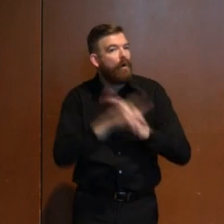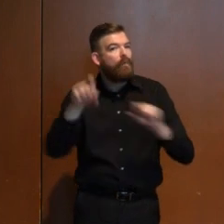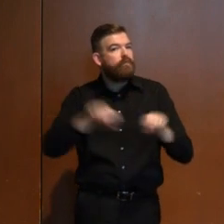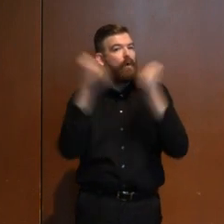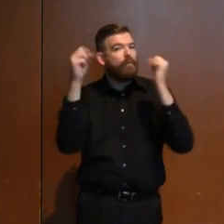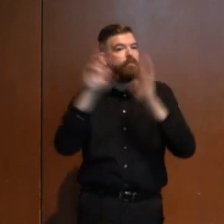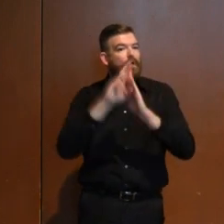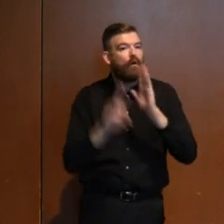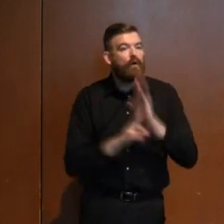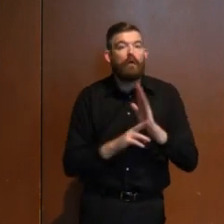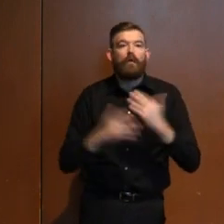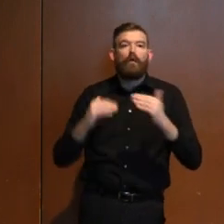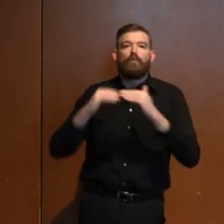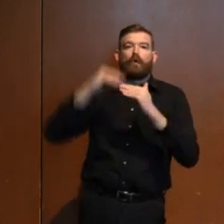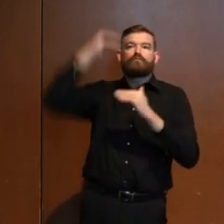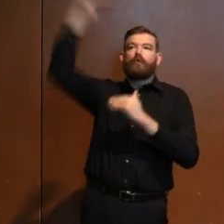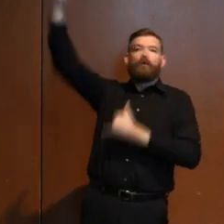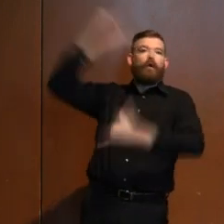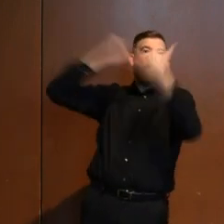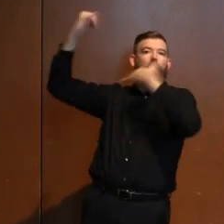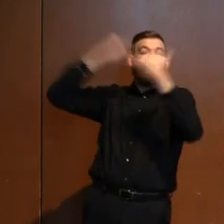REPORTED GOT SO MANY CALLS IN